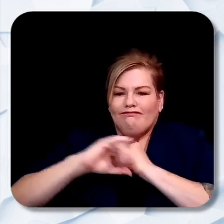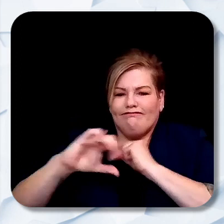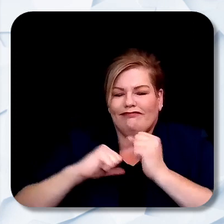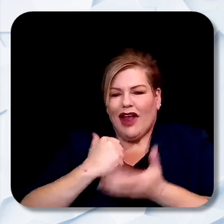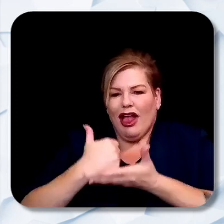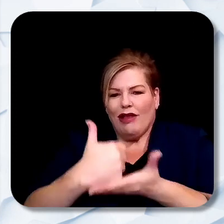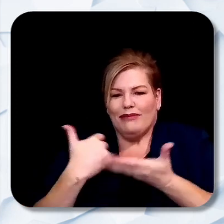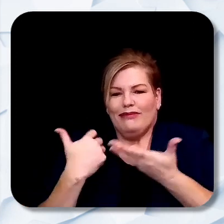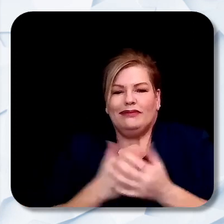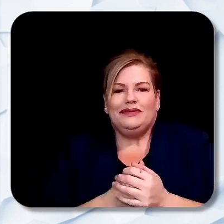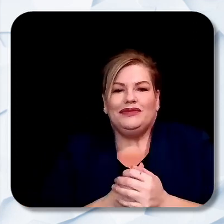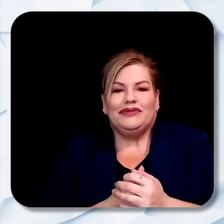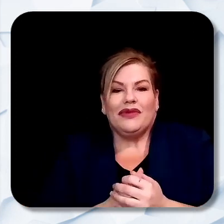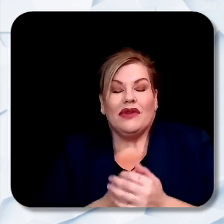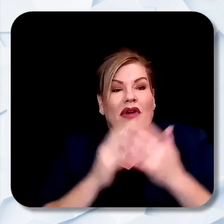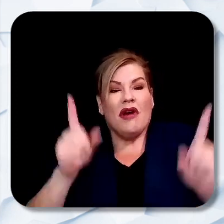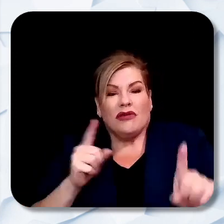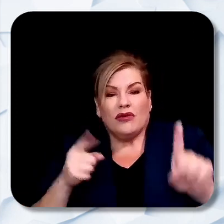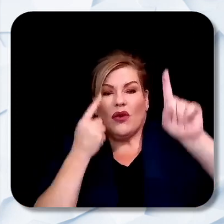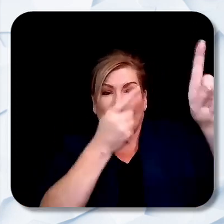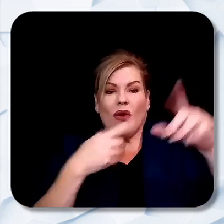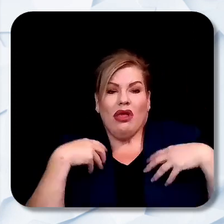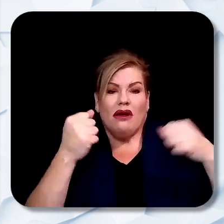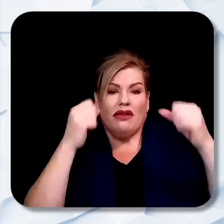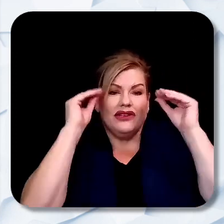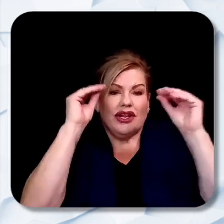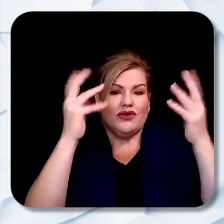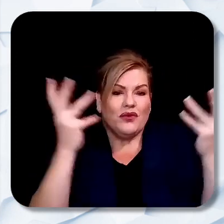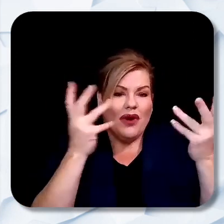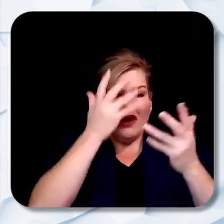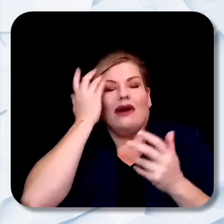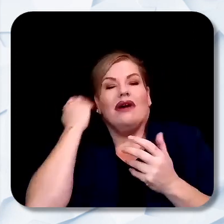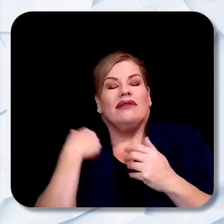The aim of health education is to ensure that our students are health literate.